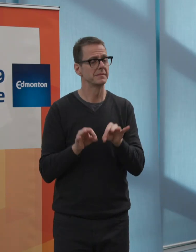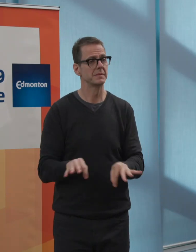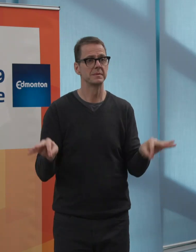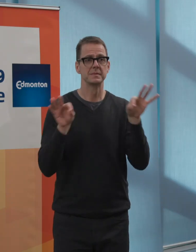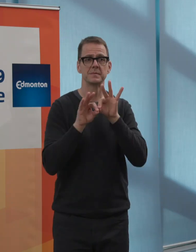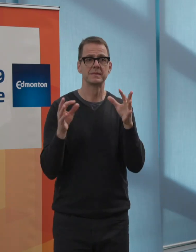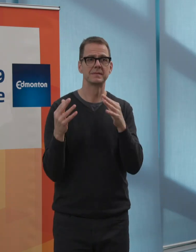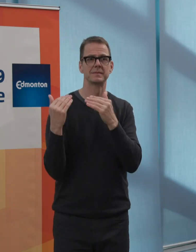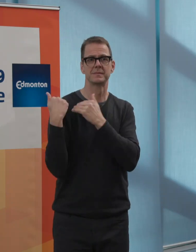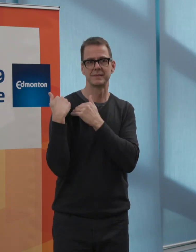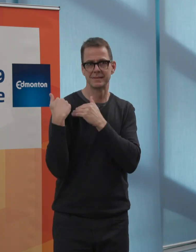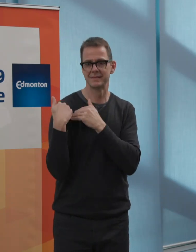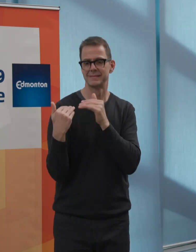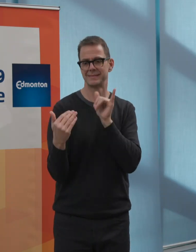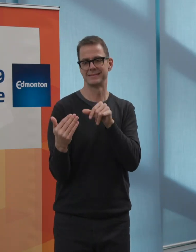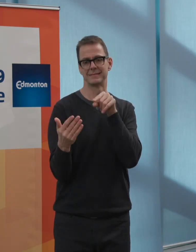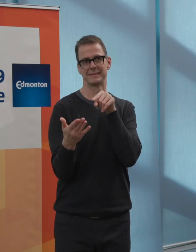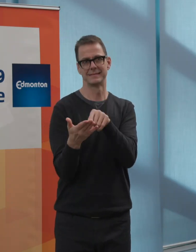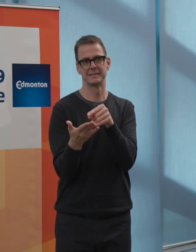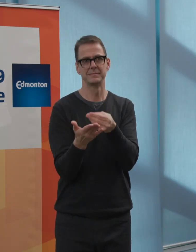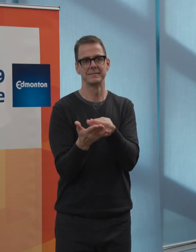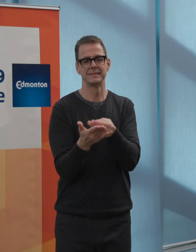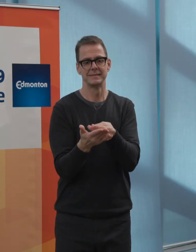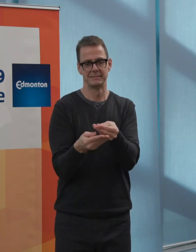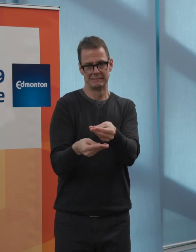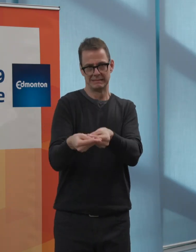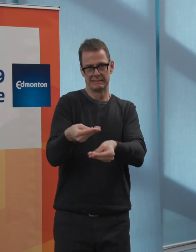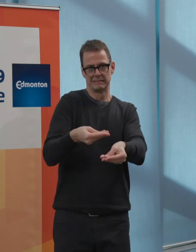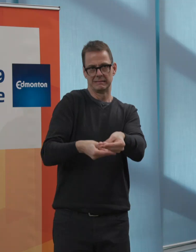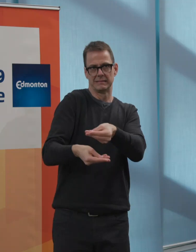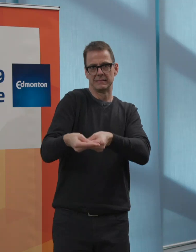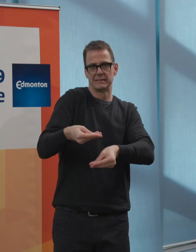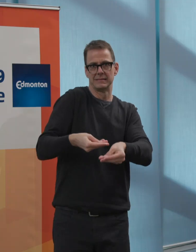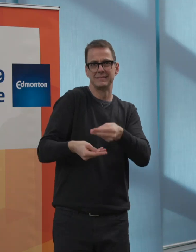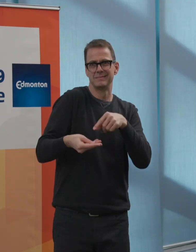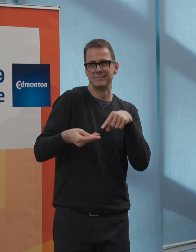to our normal lives and normal ETL operations timelines however are